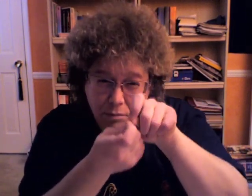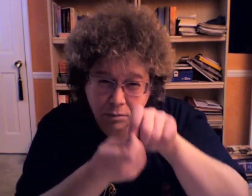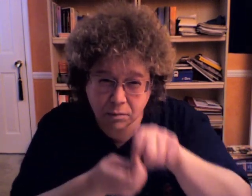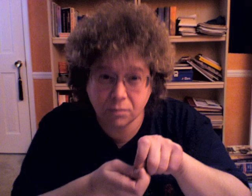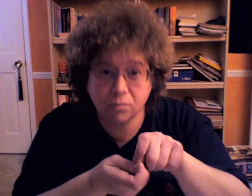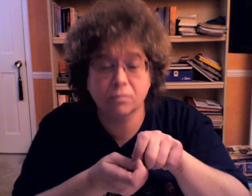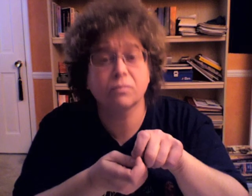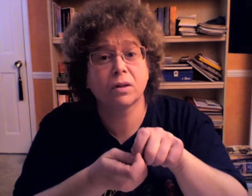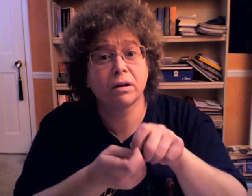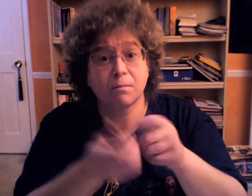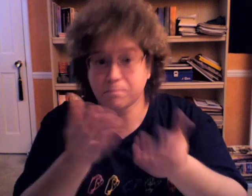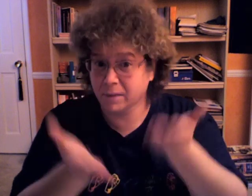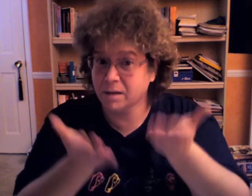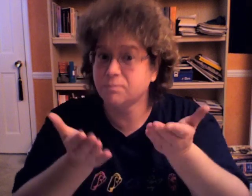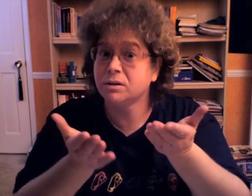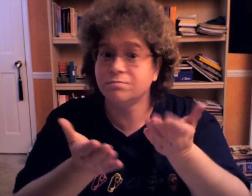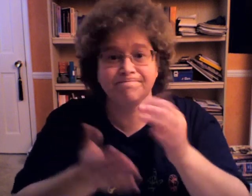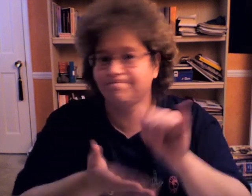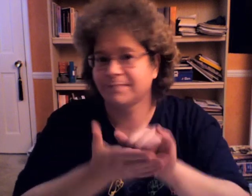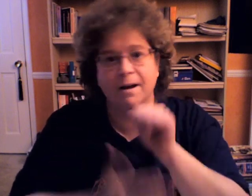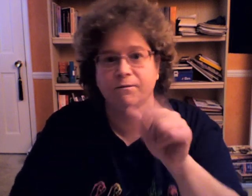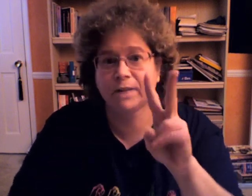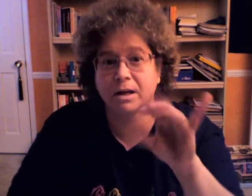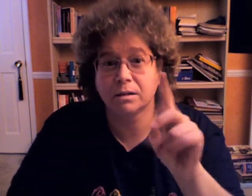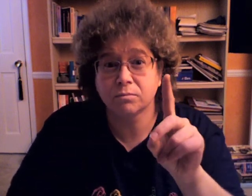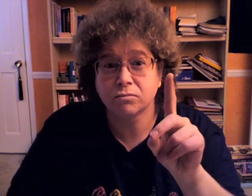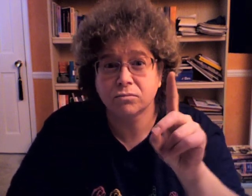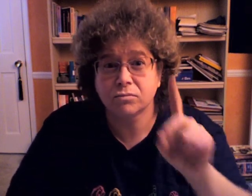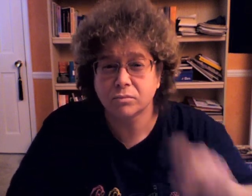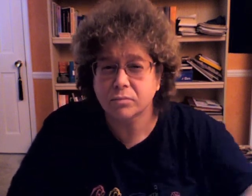of Nelson, White, and Grewe's research.